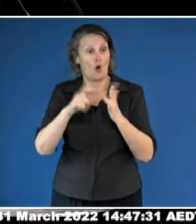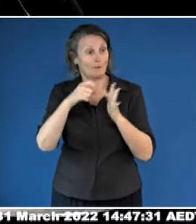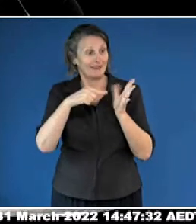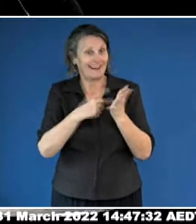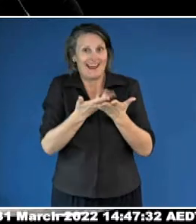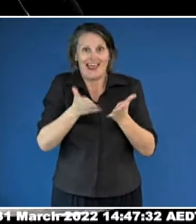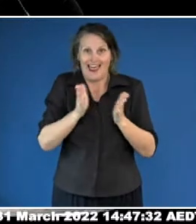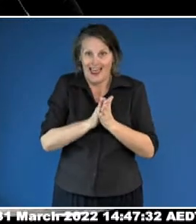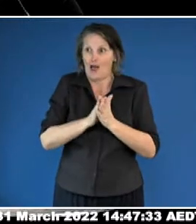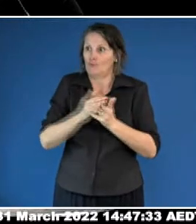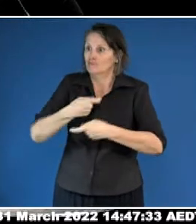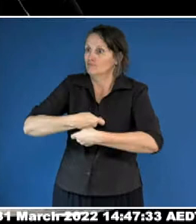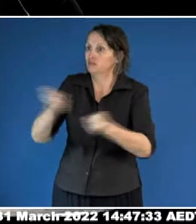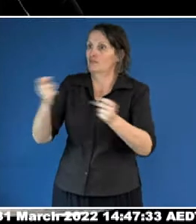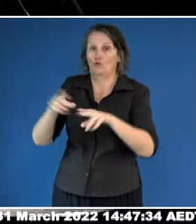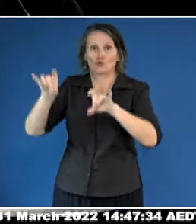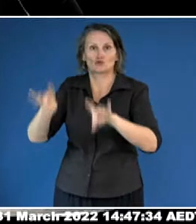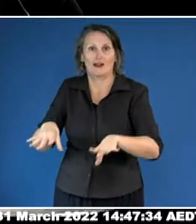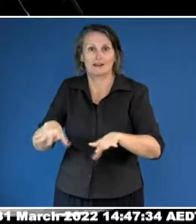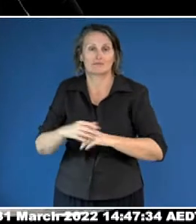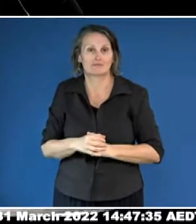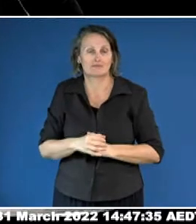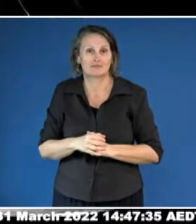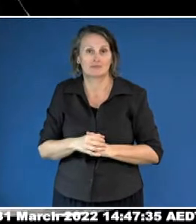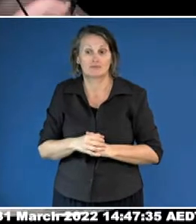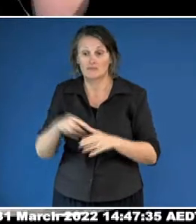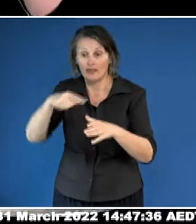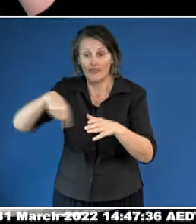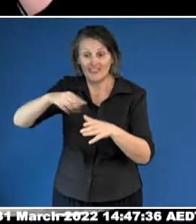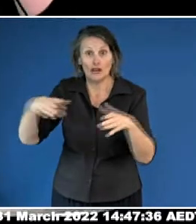It is very regrettable that there is no disability representation at all on that